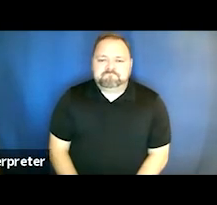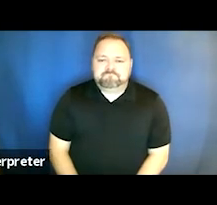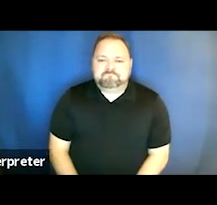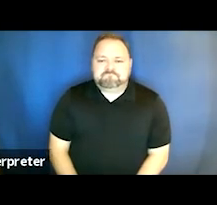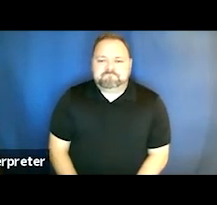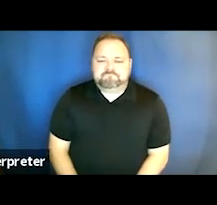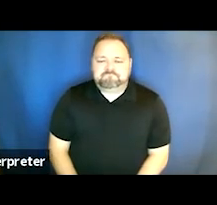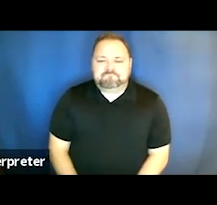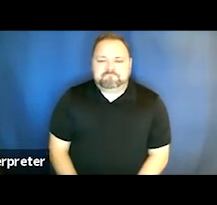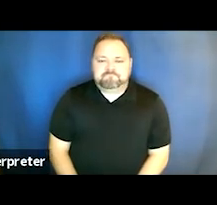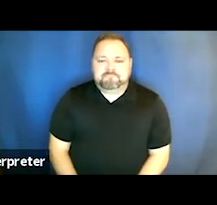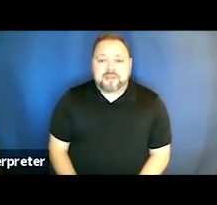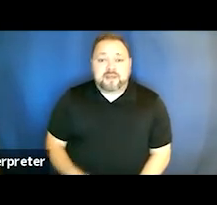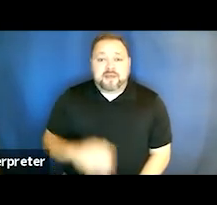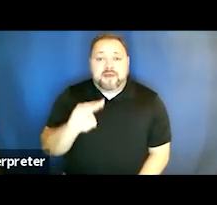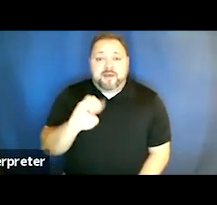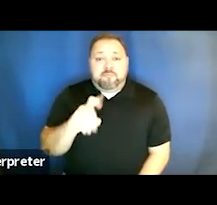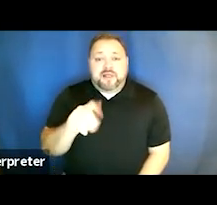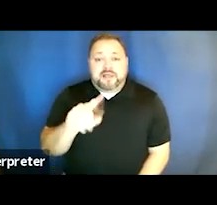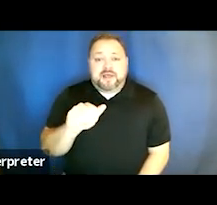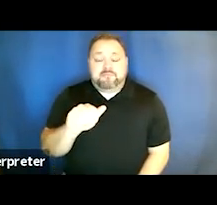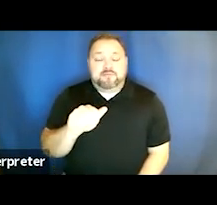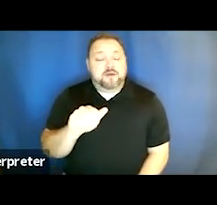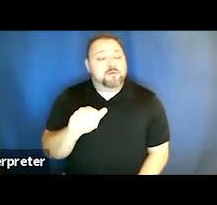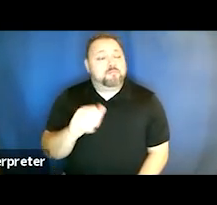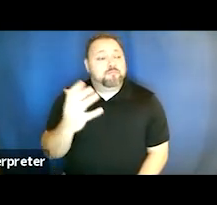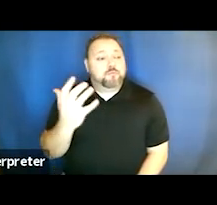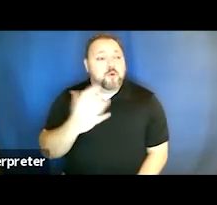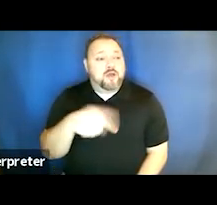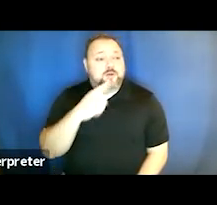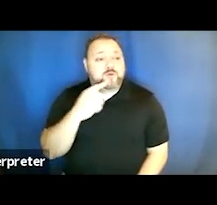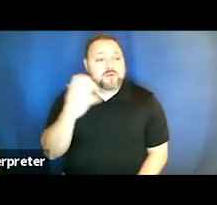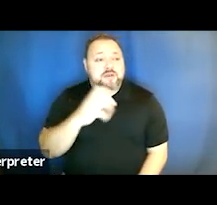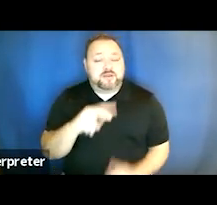Boy, those were amazing tools. Thank you so much for sharing.